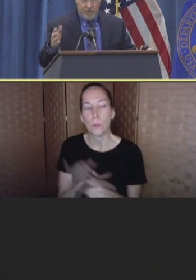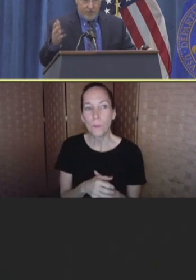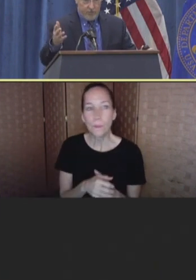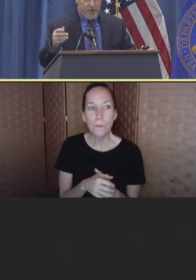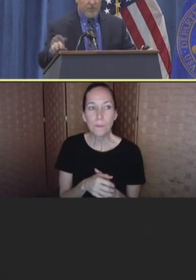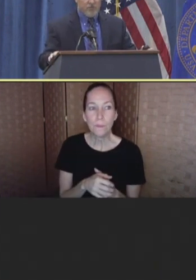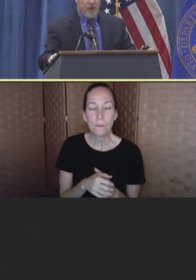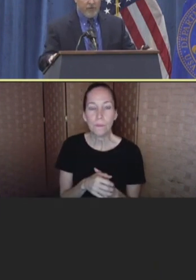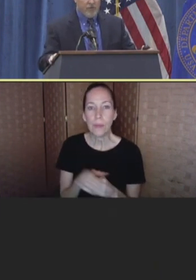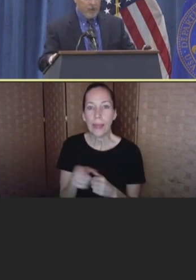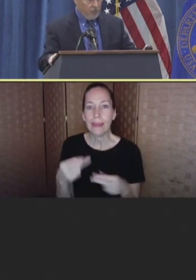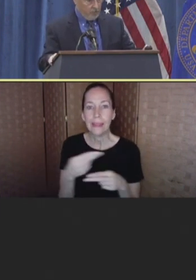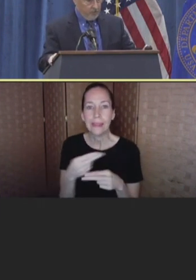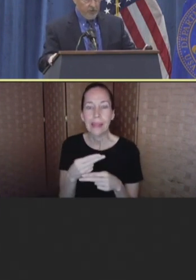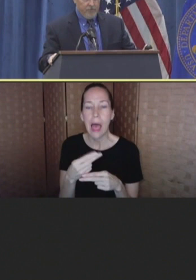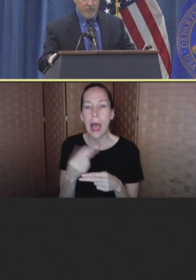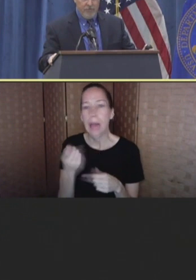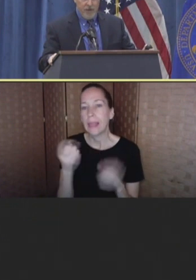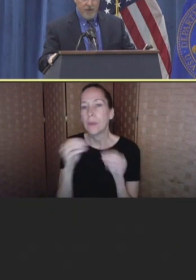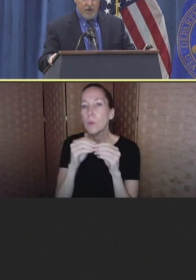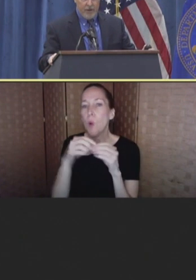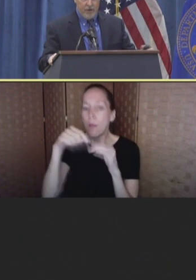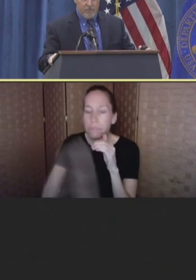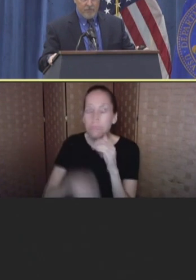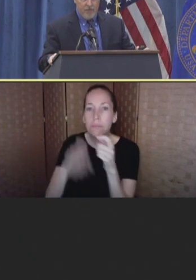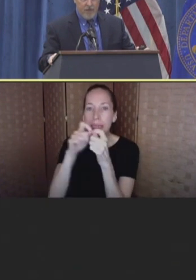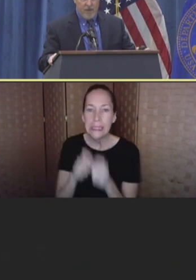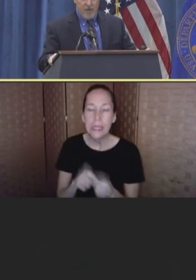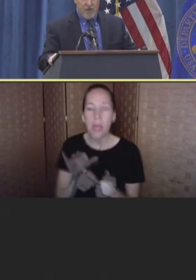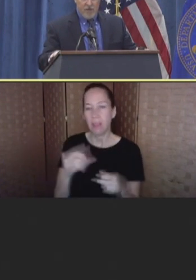This will be in the slides available to you later.